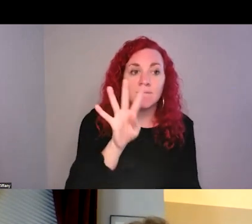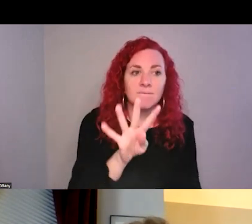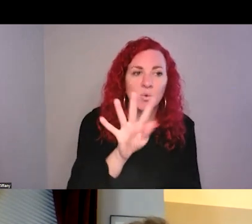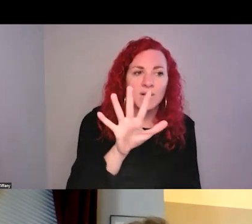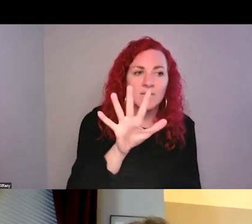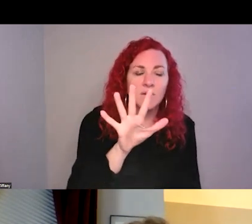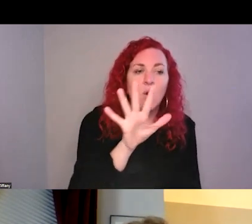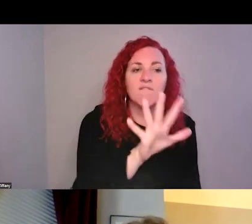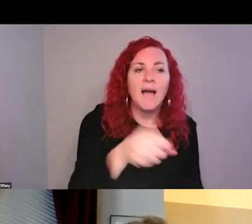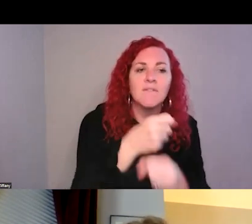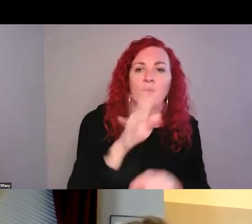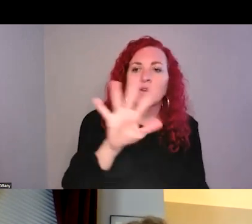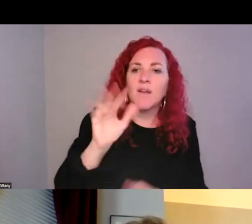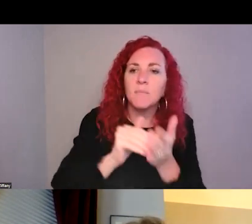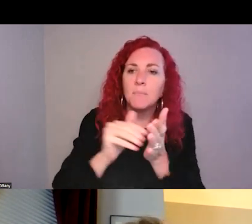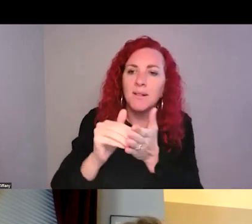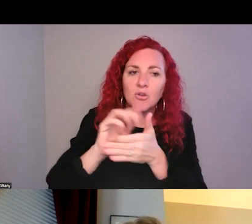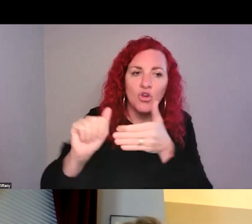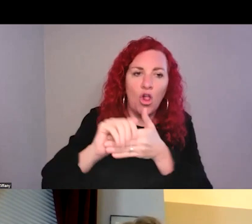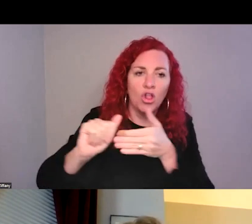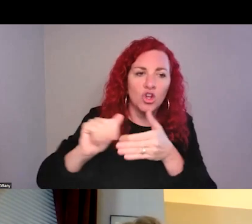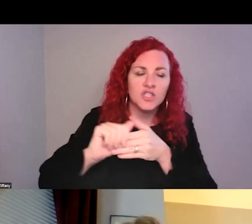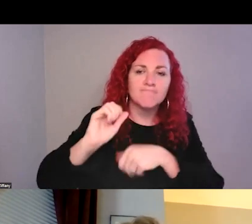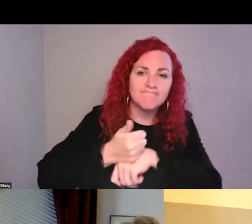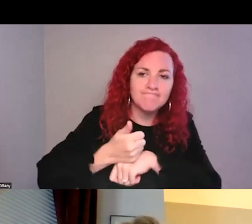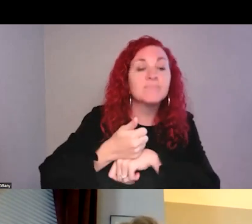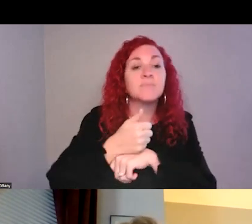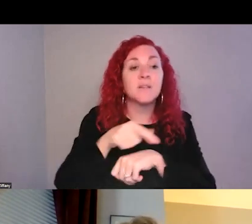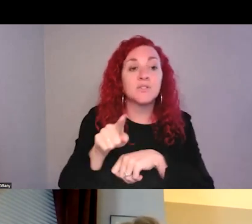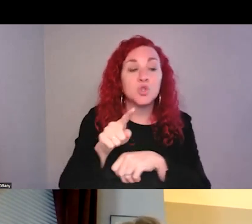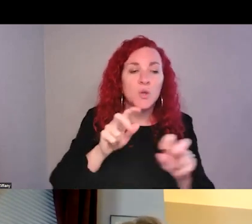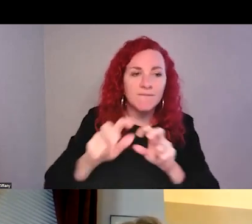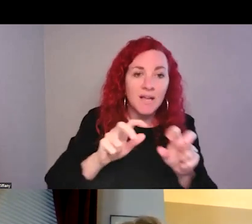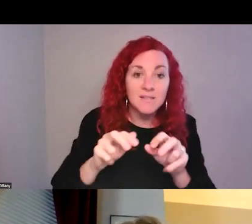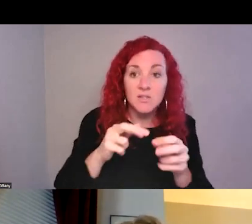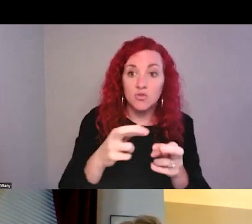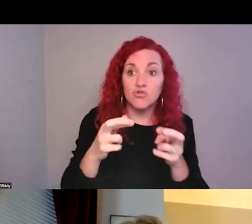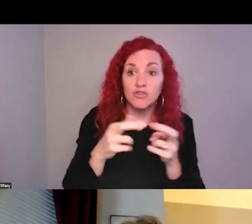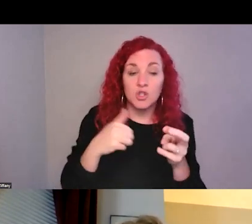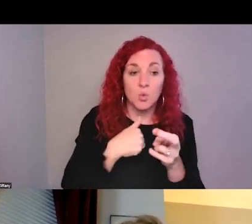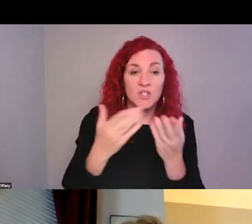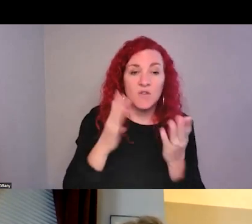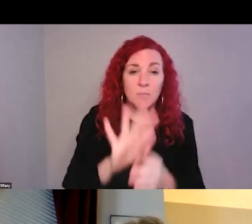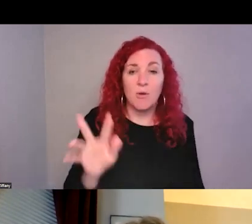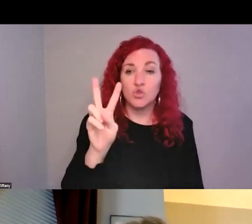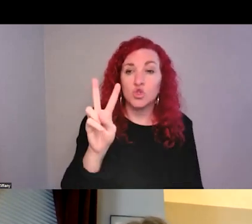SERVE. THE PEOPLE THAT WE SERVE IS 2 MILLION PEOPLE.